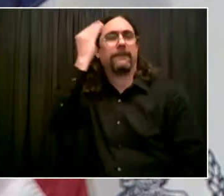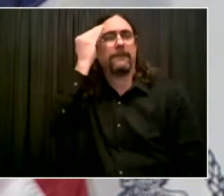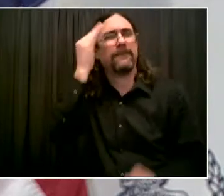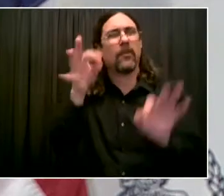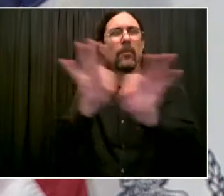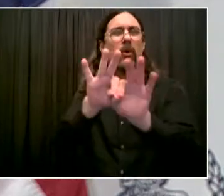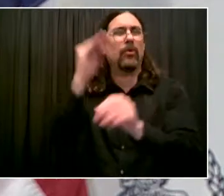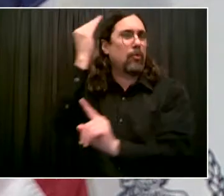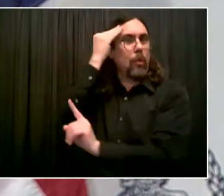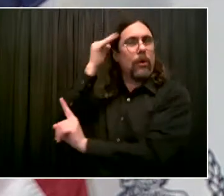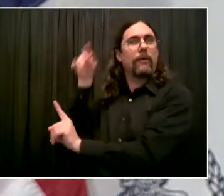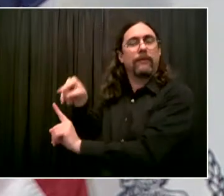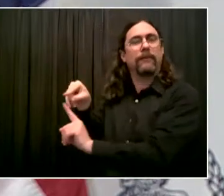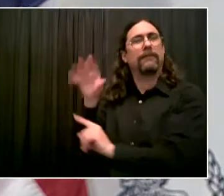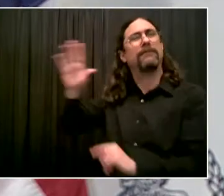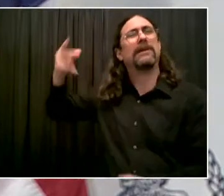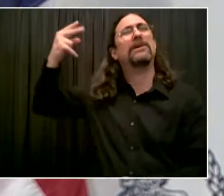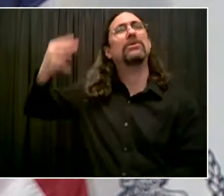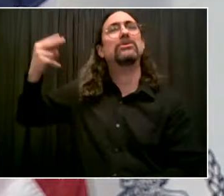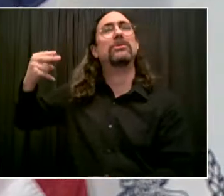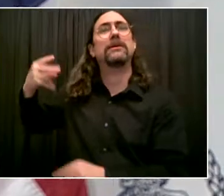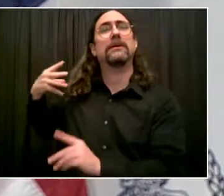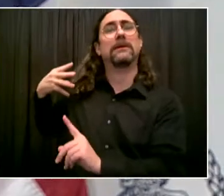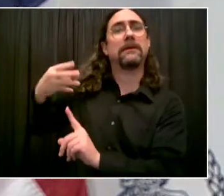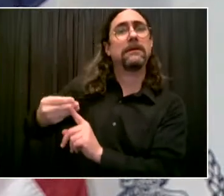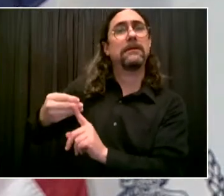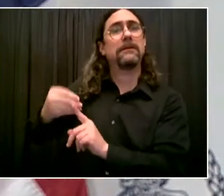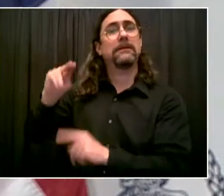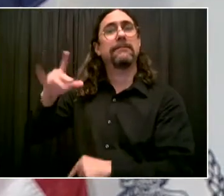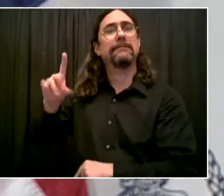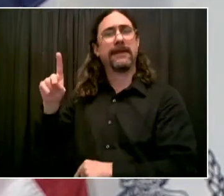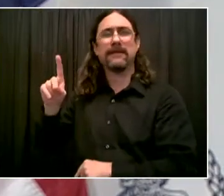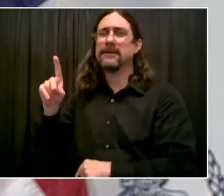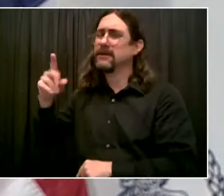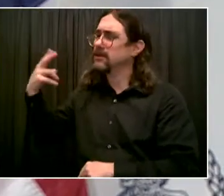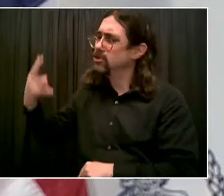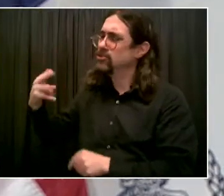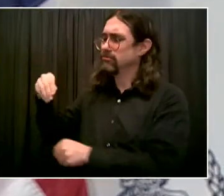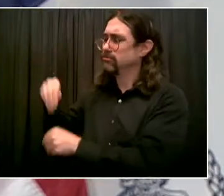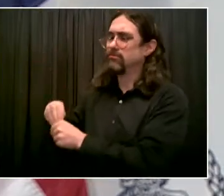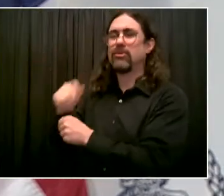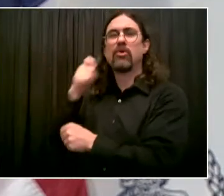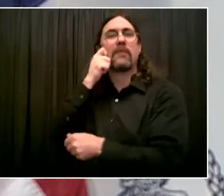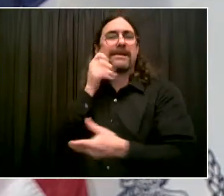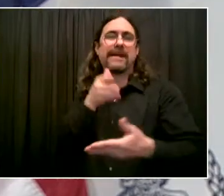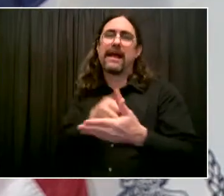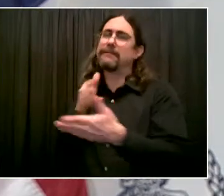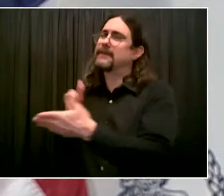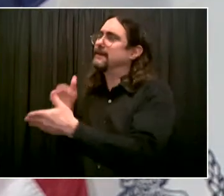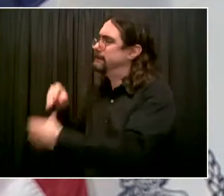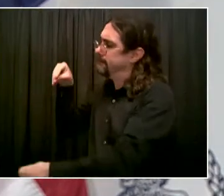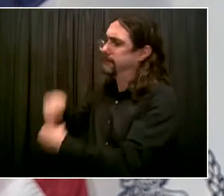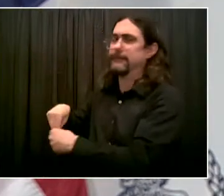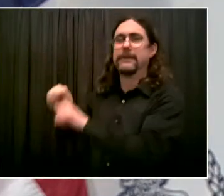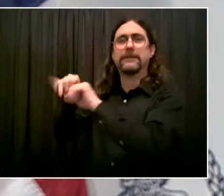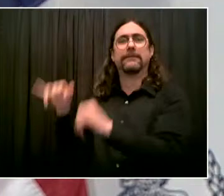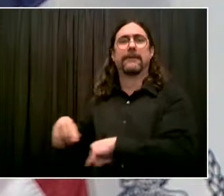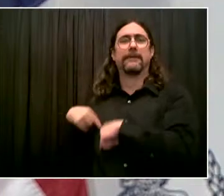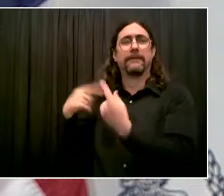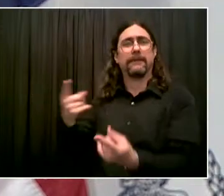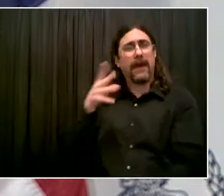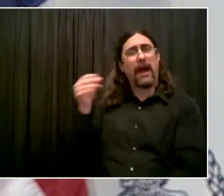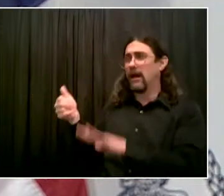MUST BE OVERCOME